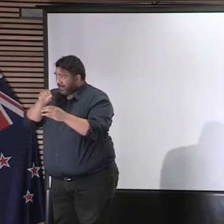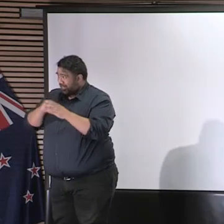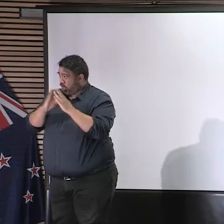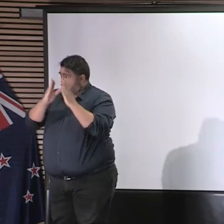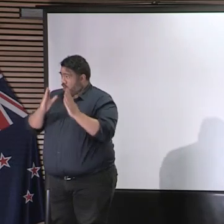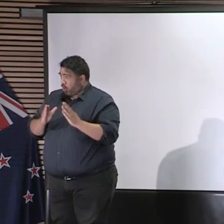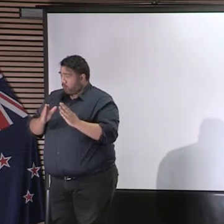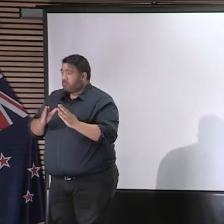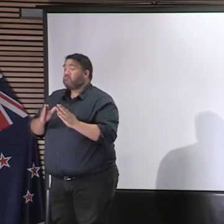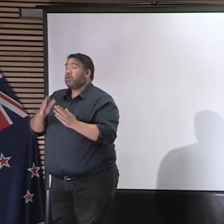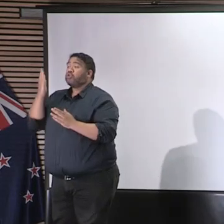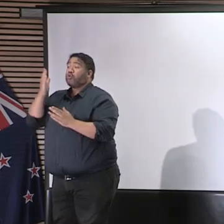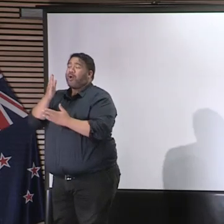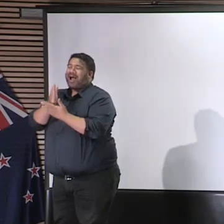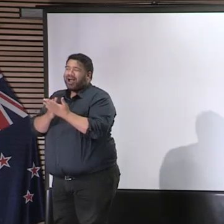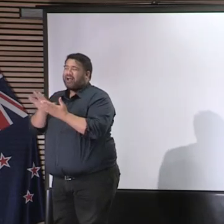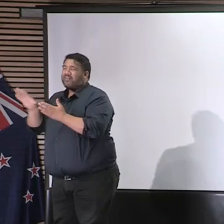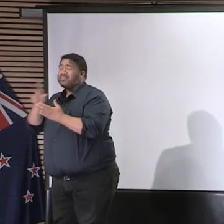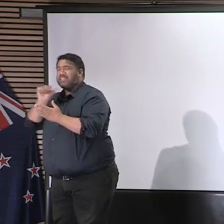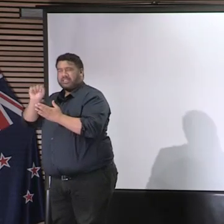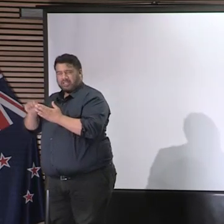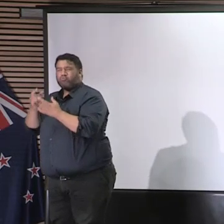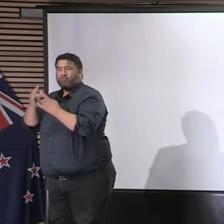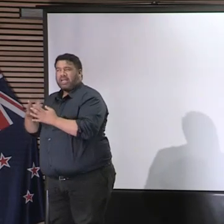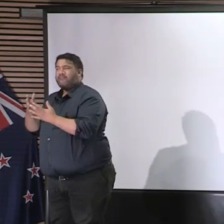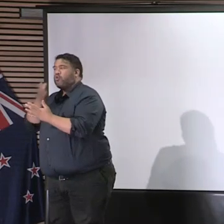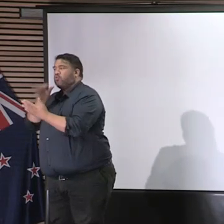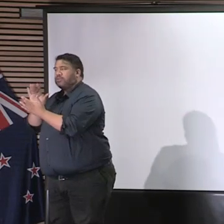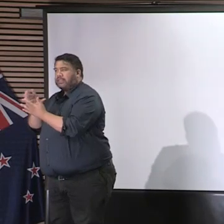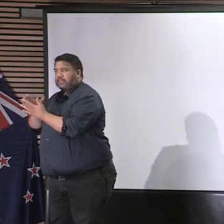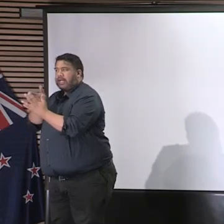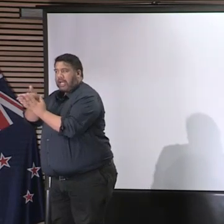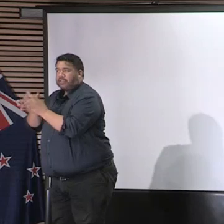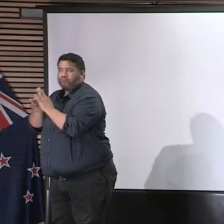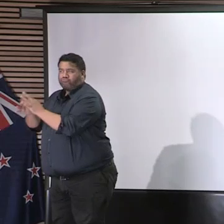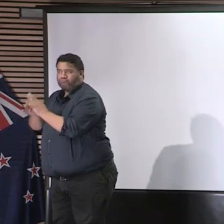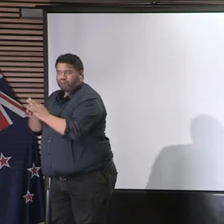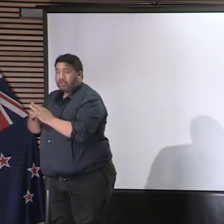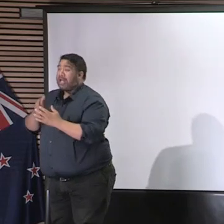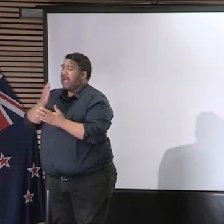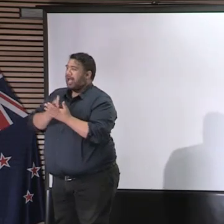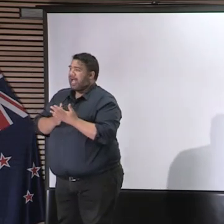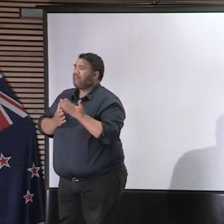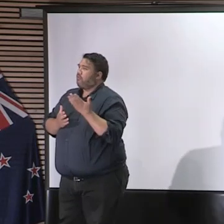Can you see how prepared they are to support learning from home? Around half are set up